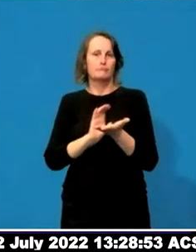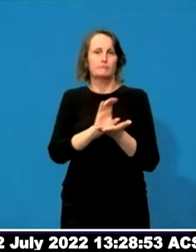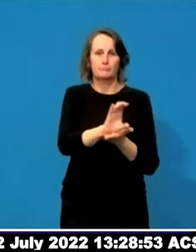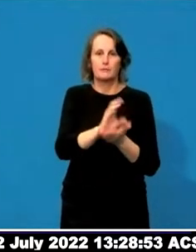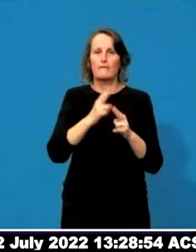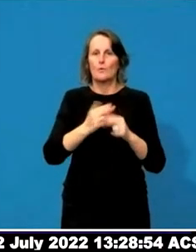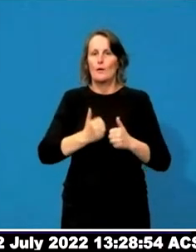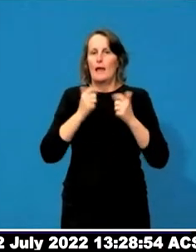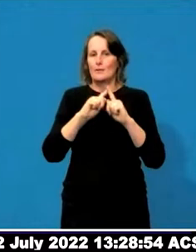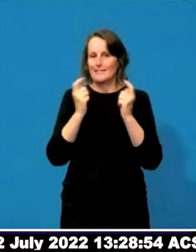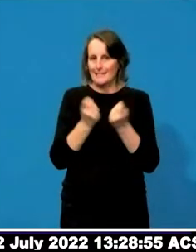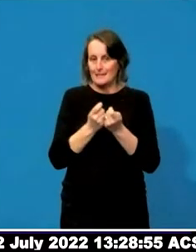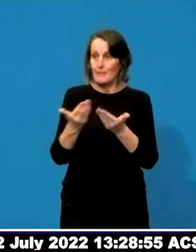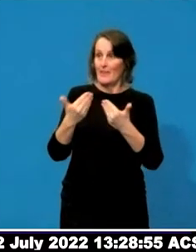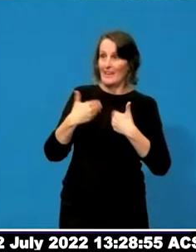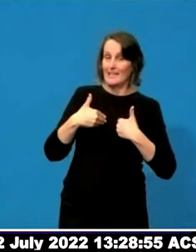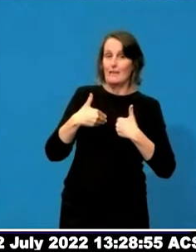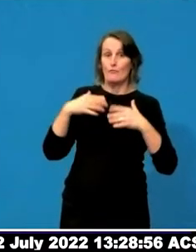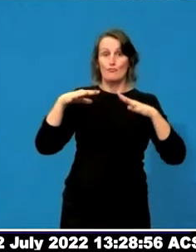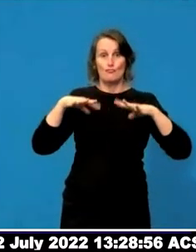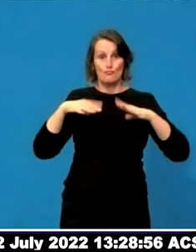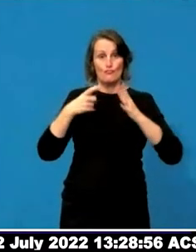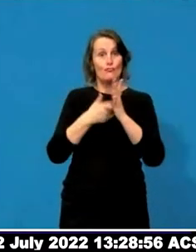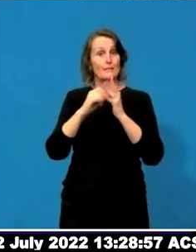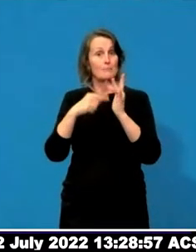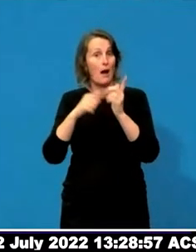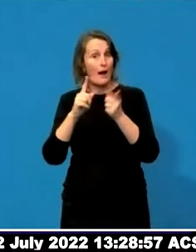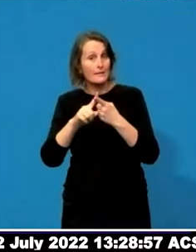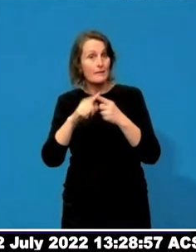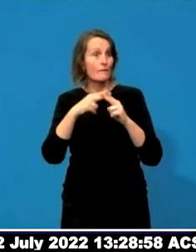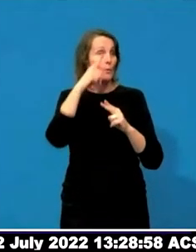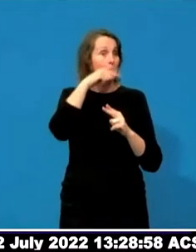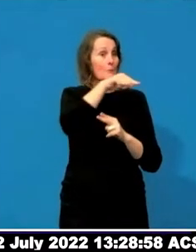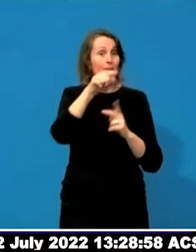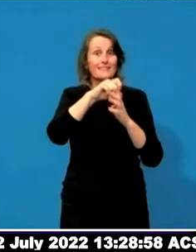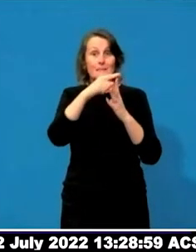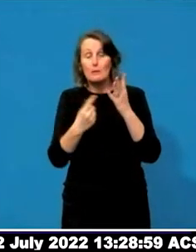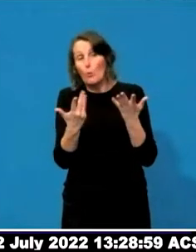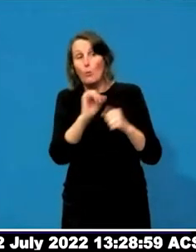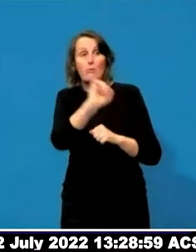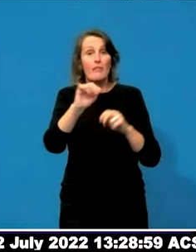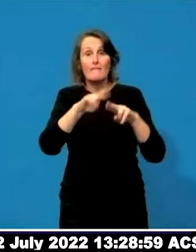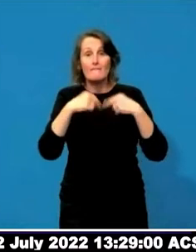and flexible respite for people with disability and their families in the NPY region.